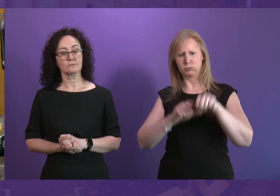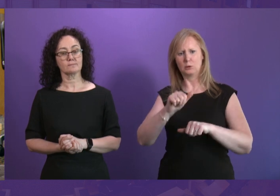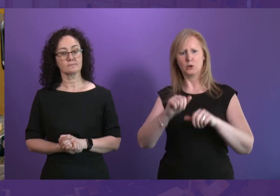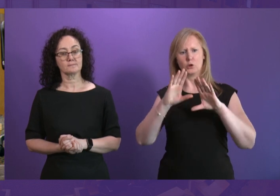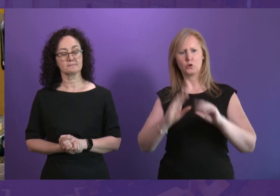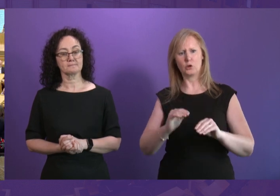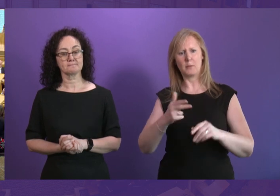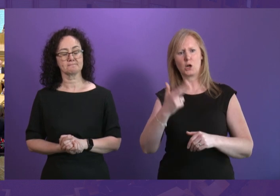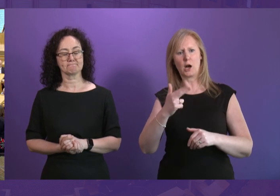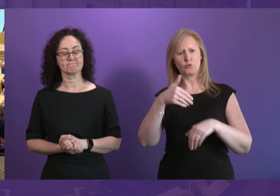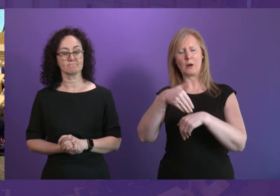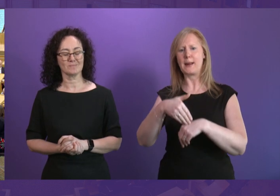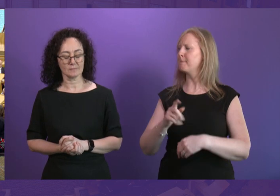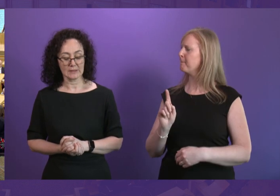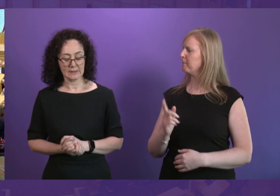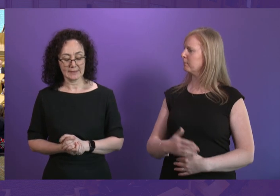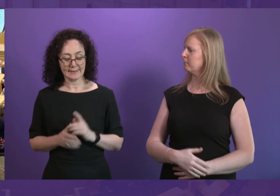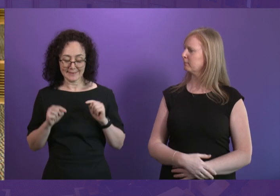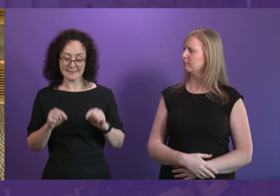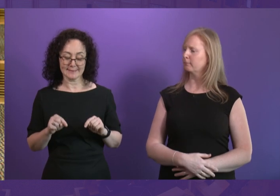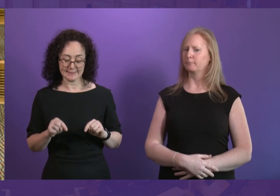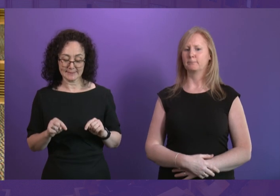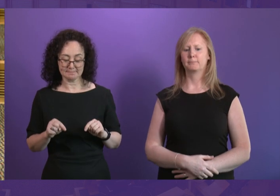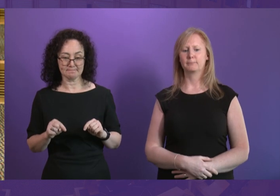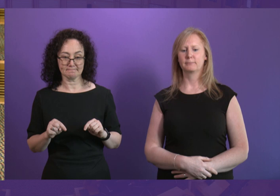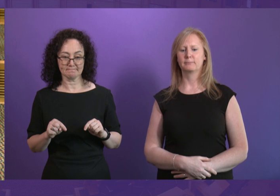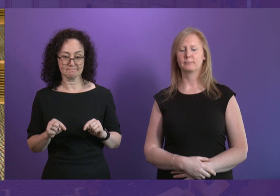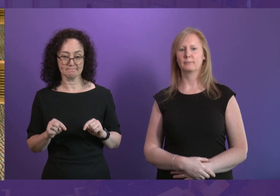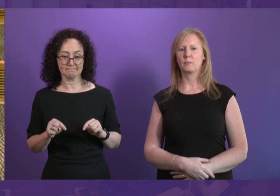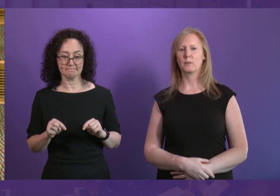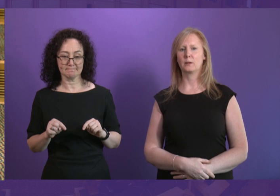The First Minister (Nicola Sturgeon): That is primarily an operational matter for